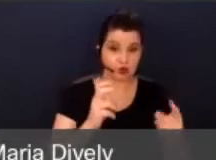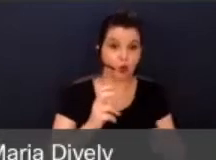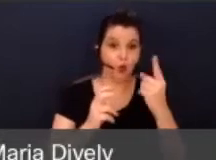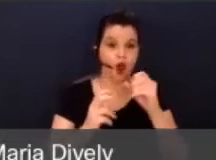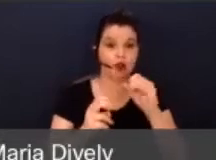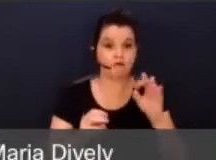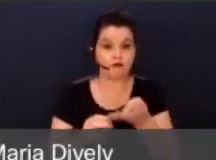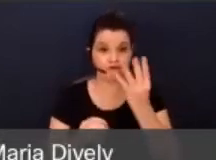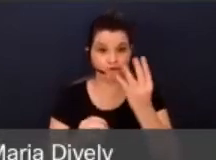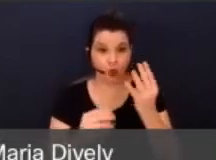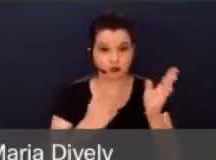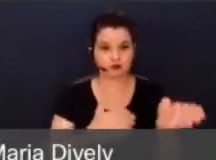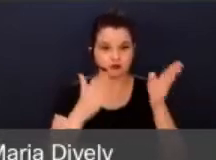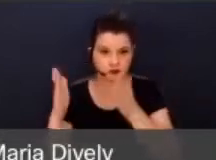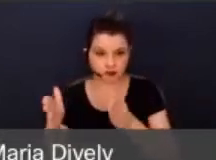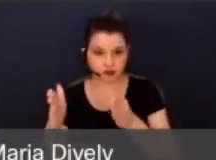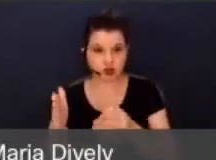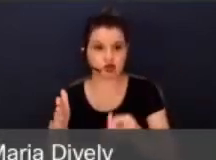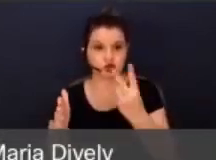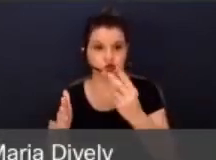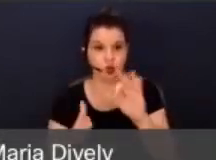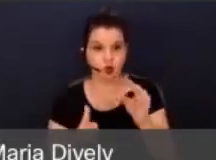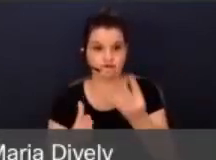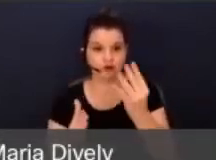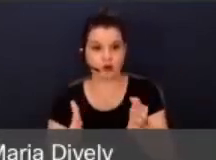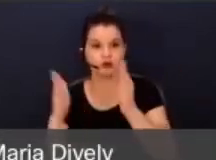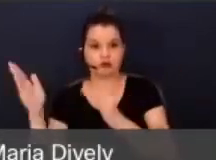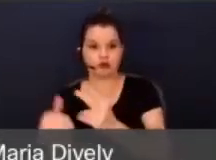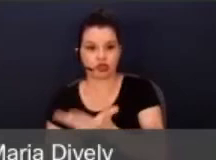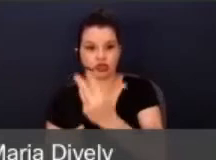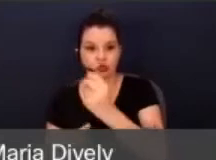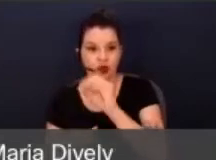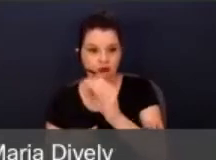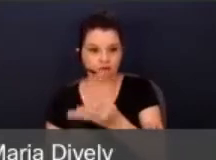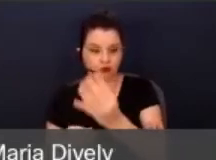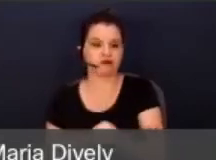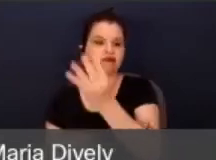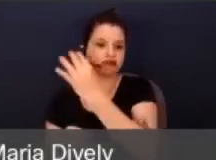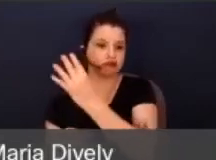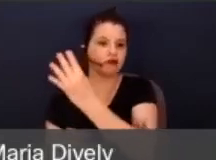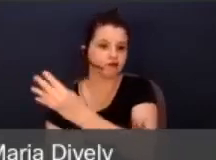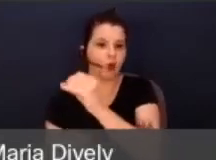four and then the following one, two of four, three of four, etc. Now if you've just got two slides,